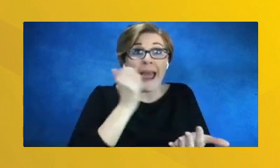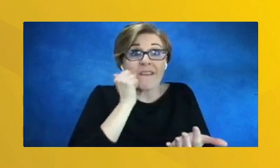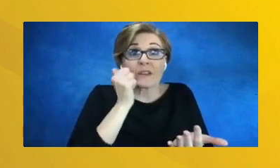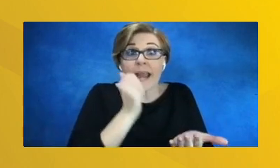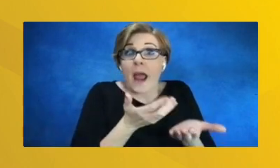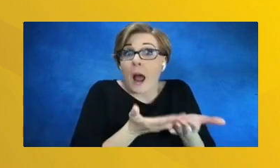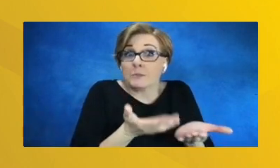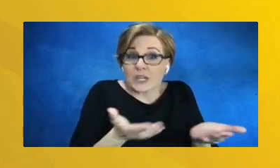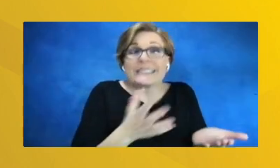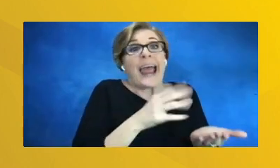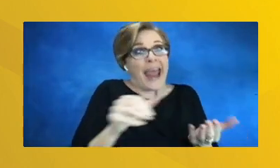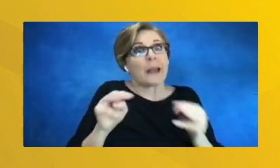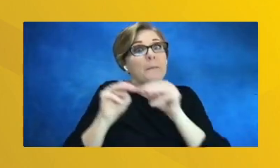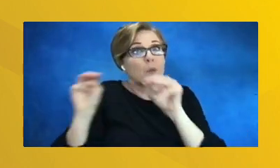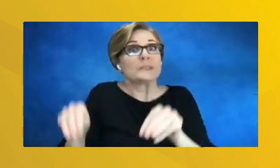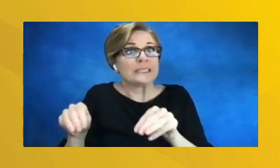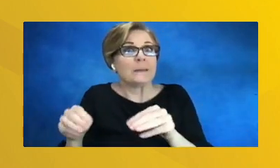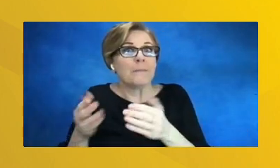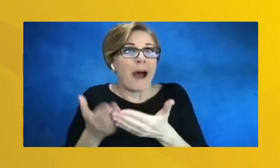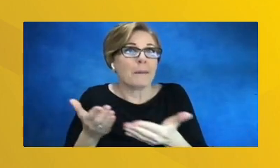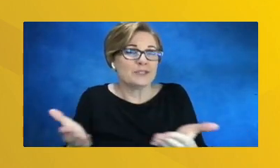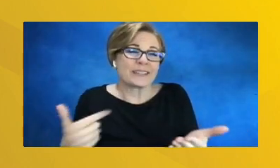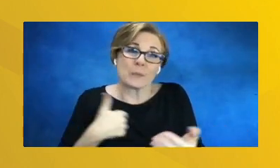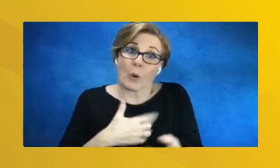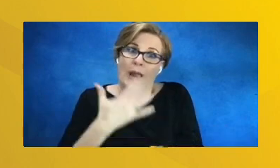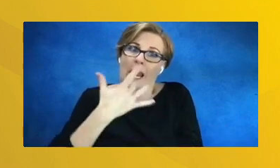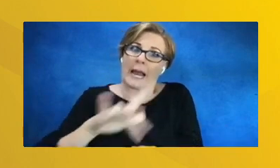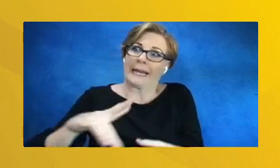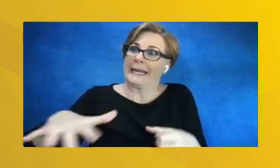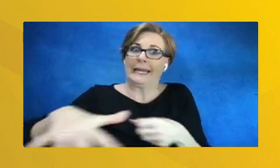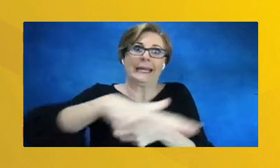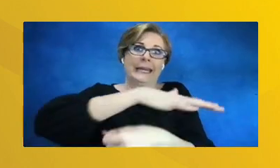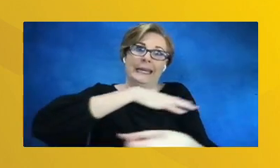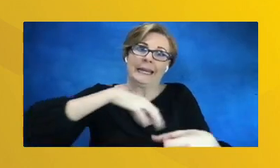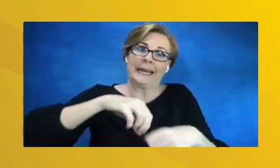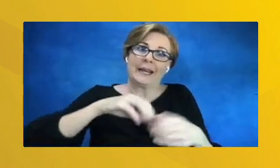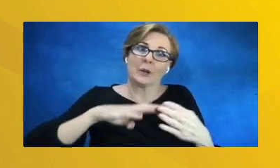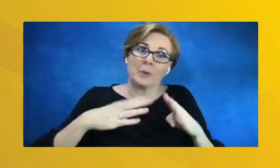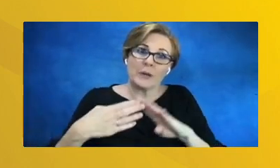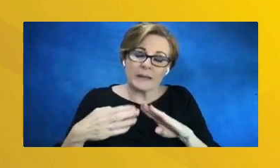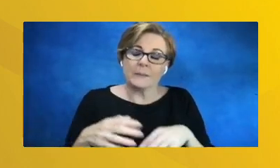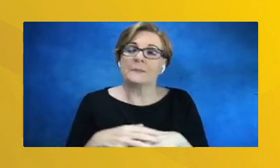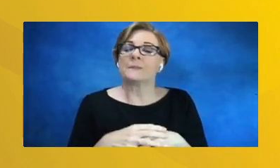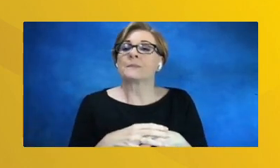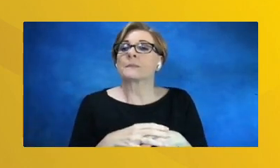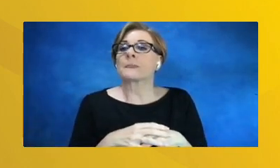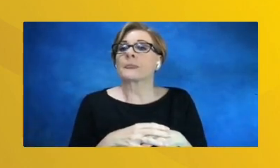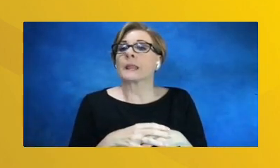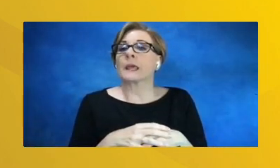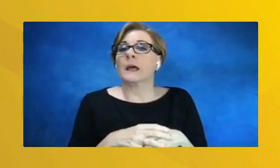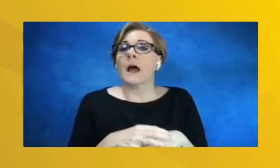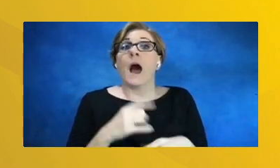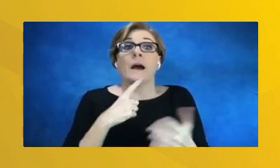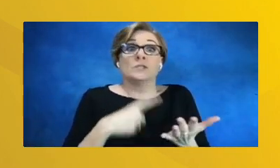that we're lucky enough to have in our surrounding community. And so I talked a little bit about why bother using objects with young children?